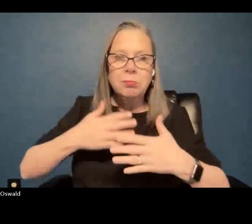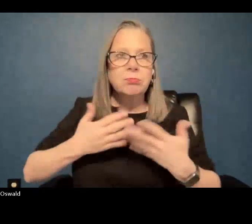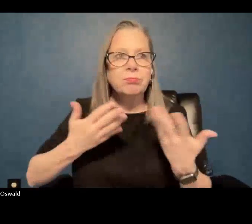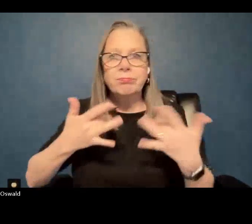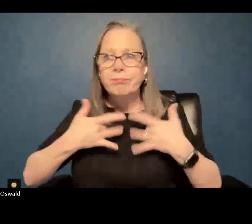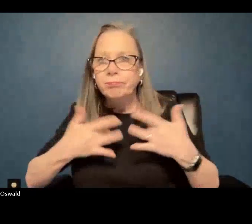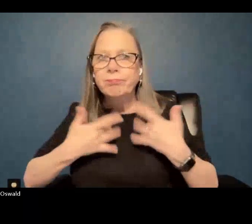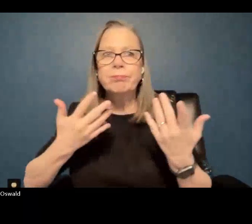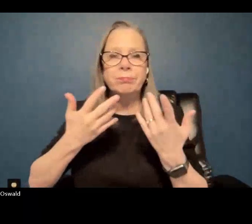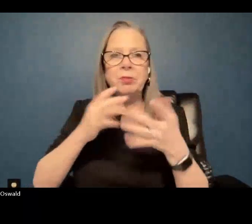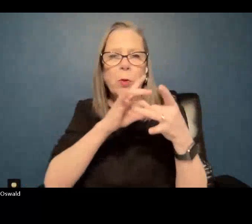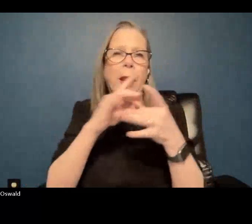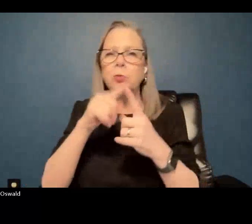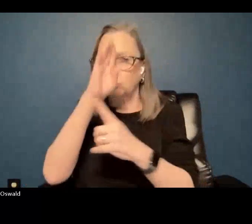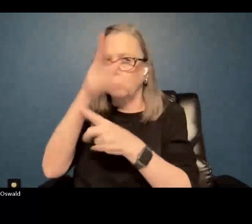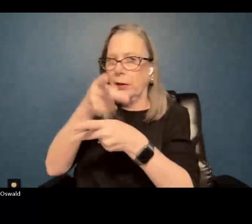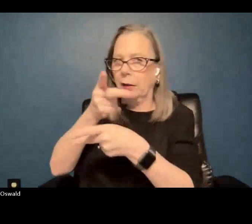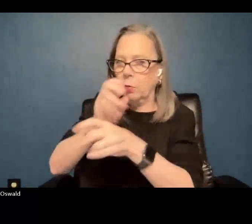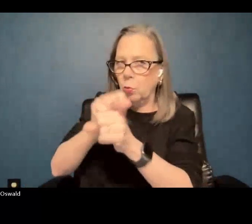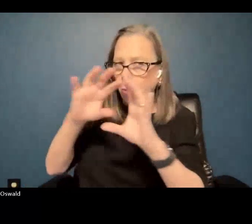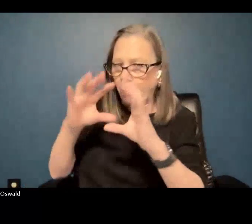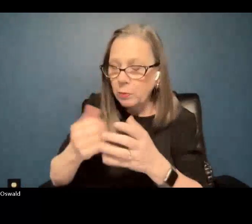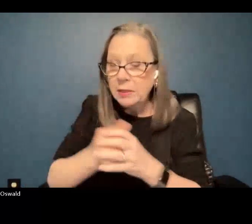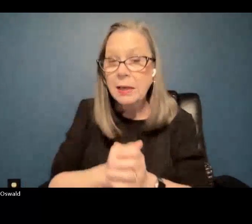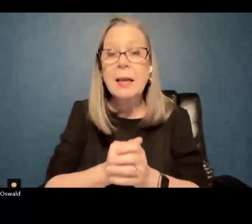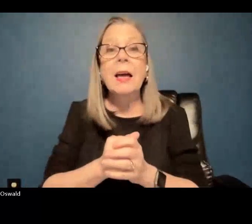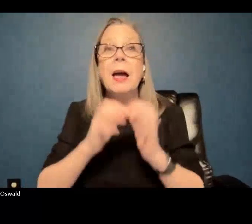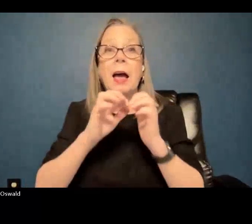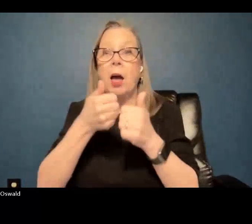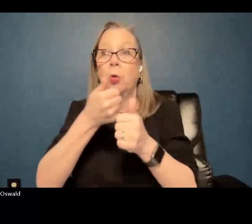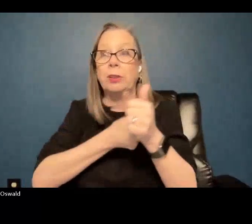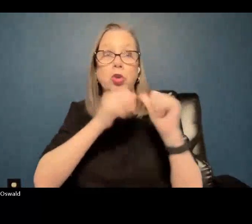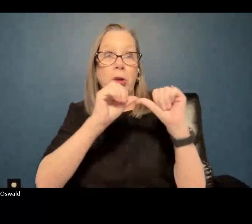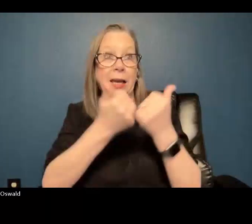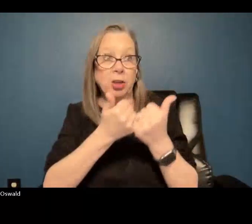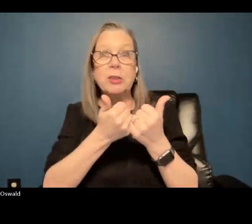How each agency was currently or maybe not supporting the direct care workforce.